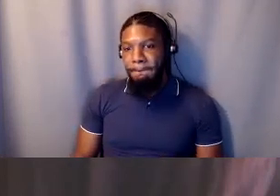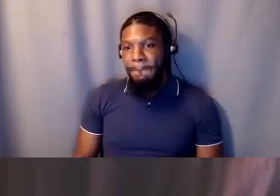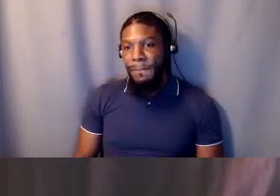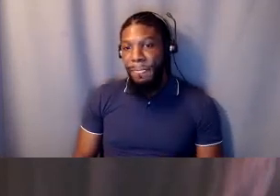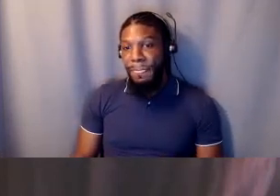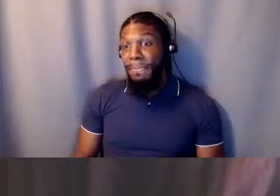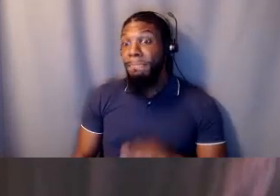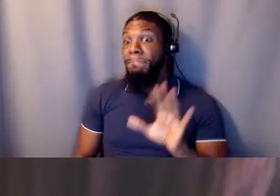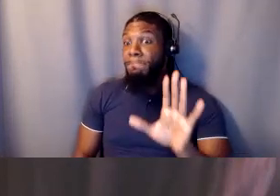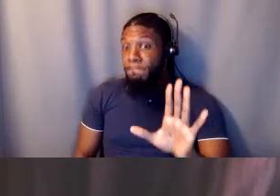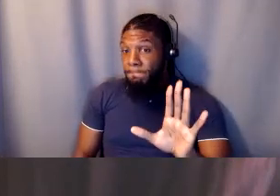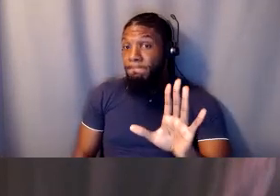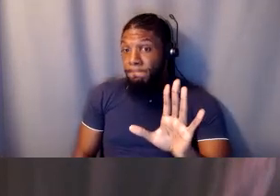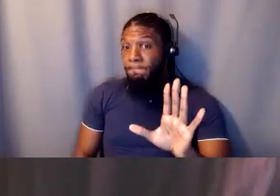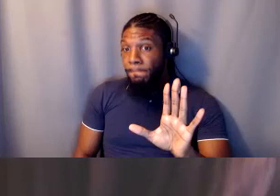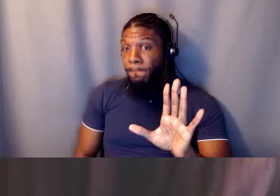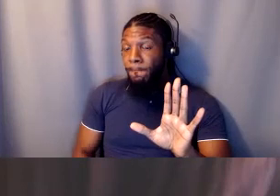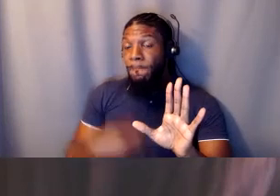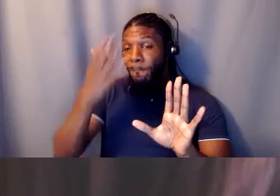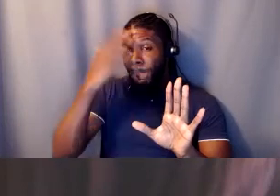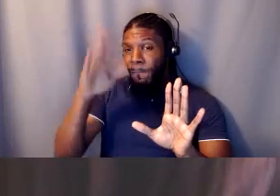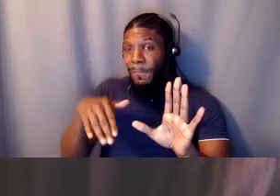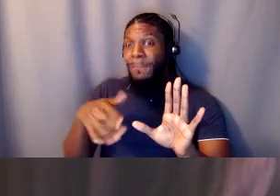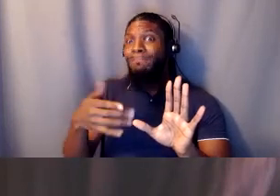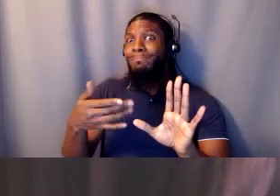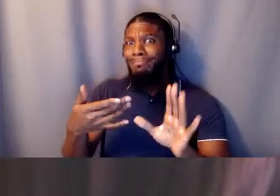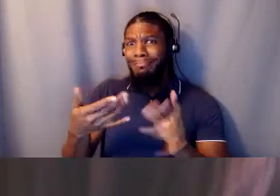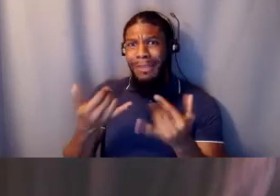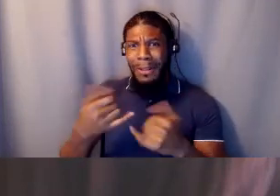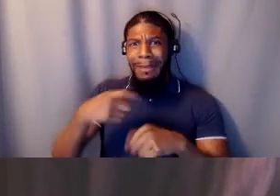I know we're in a time when many people are having budgets cut.